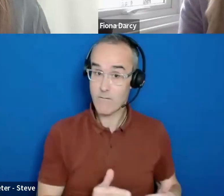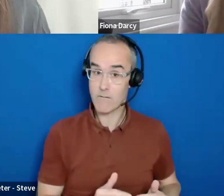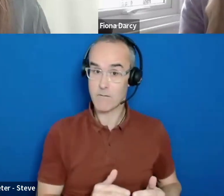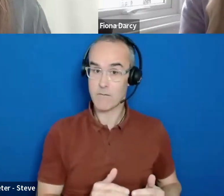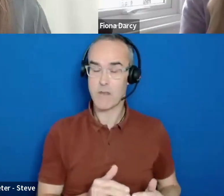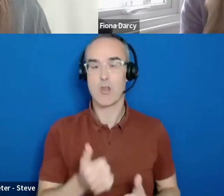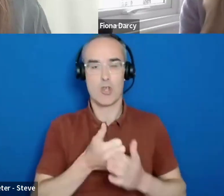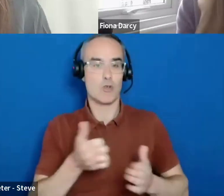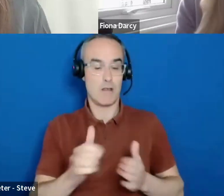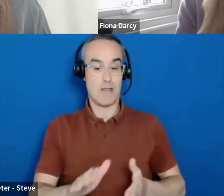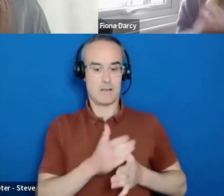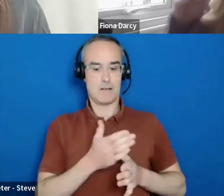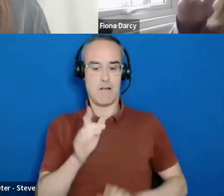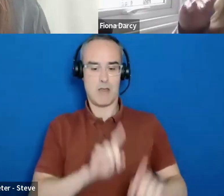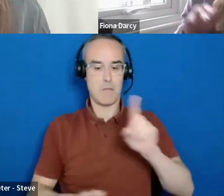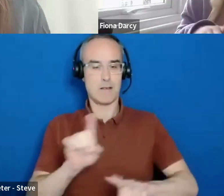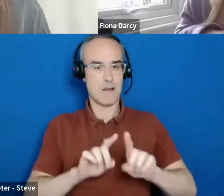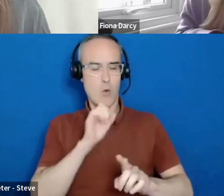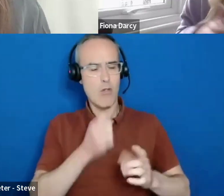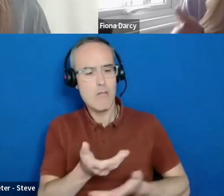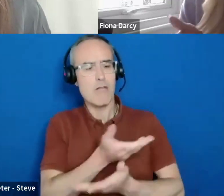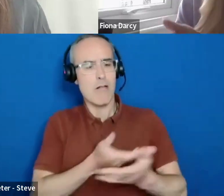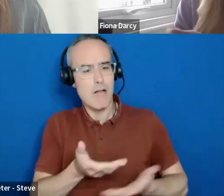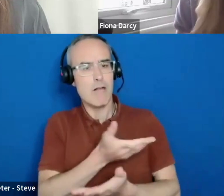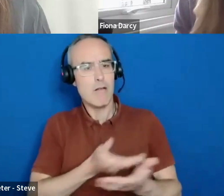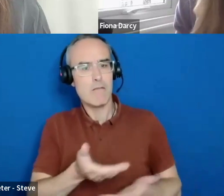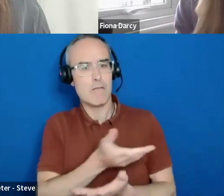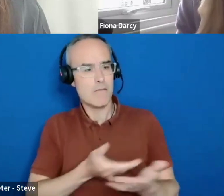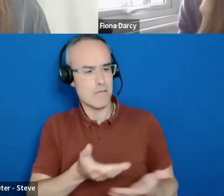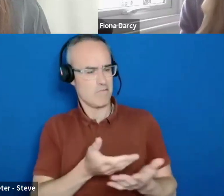that meeting about what meets the bar for this process.